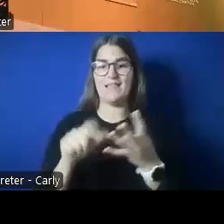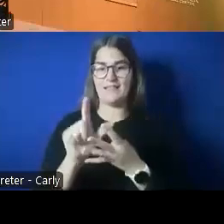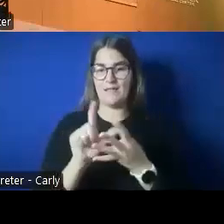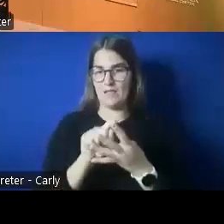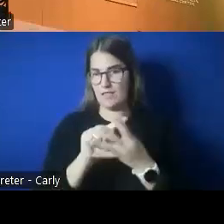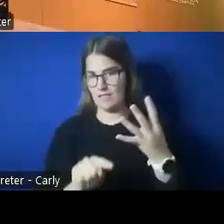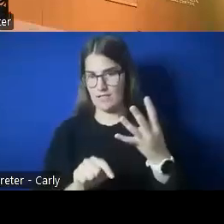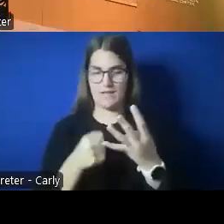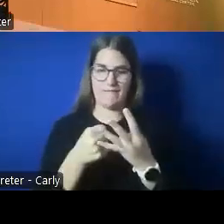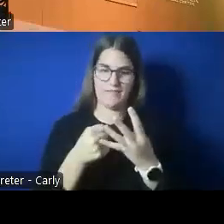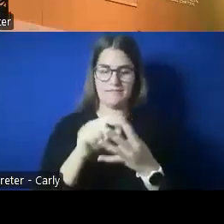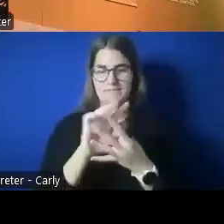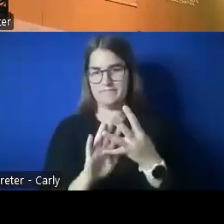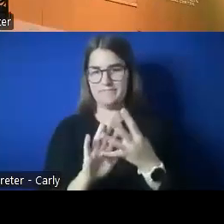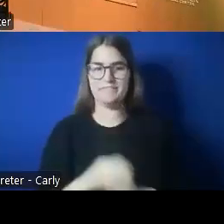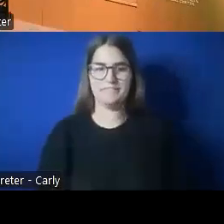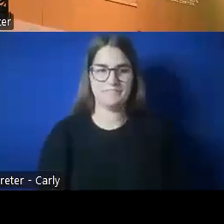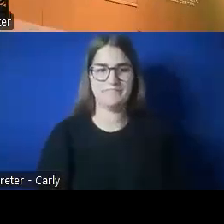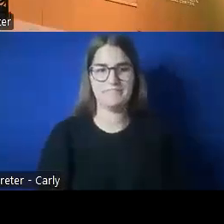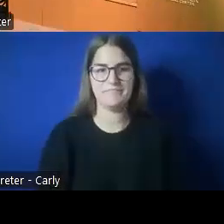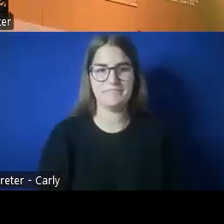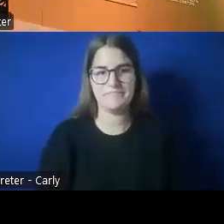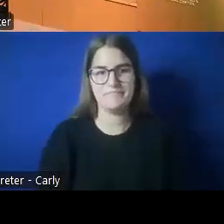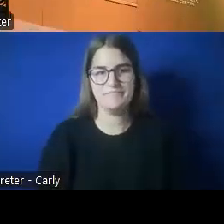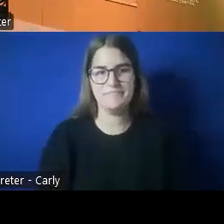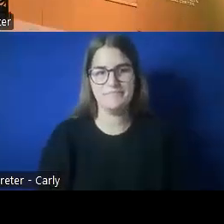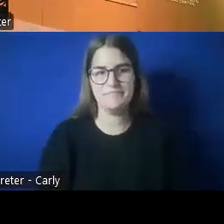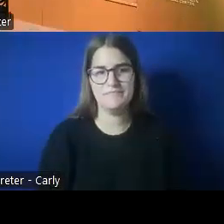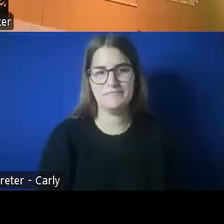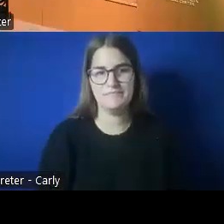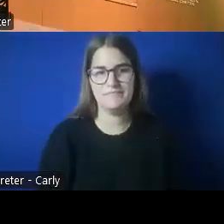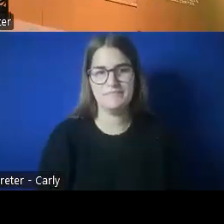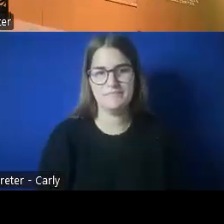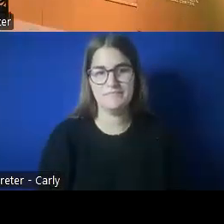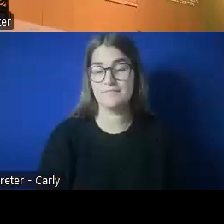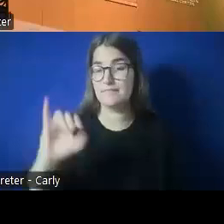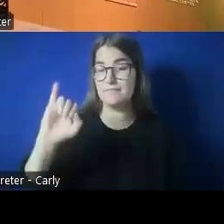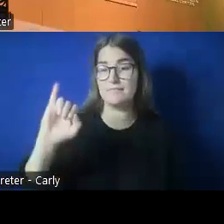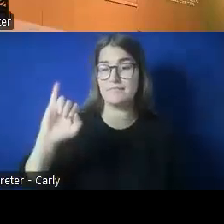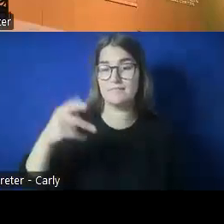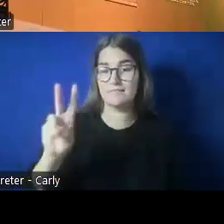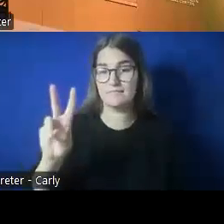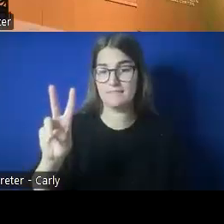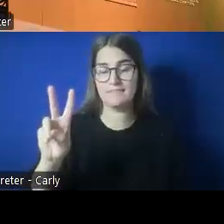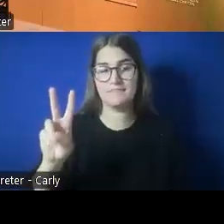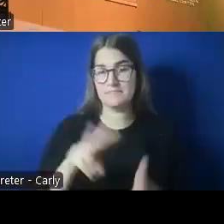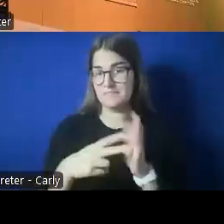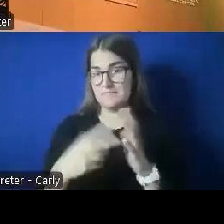and what heel provides so what is interpersonal violence any Behavior within a relationship that